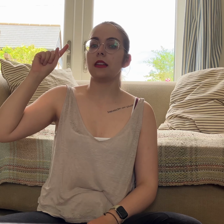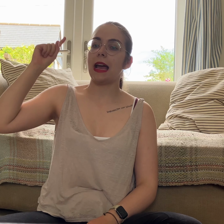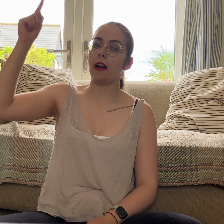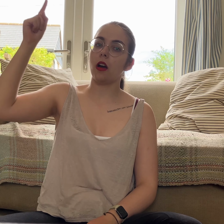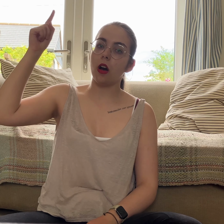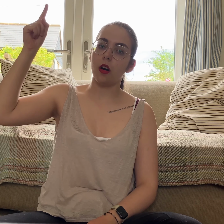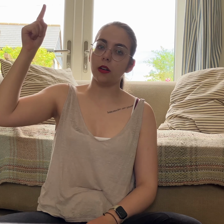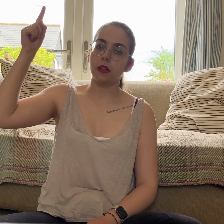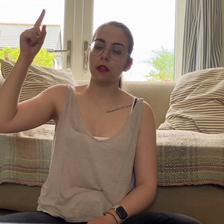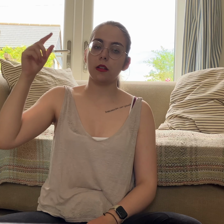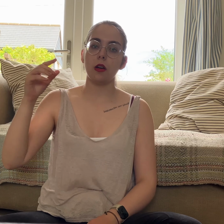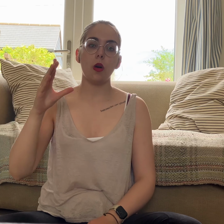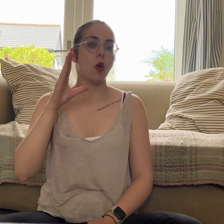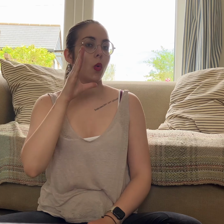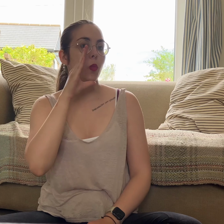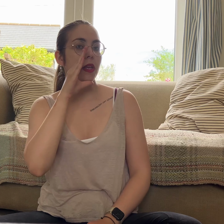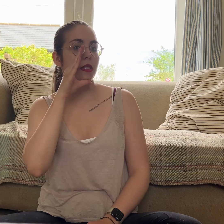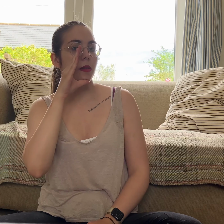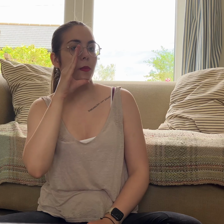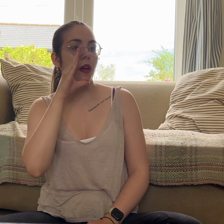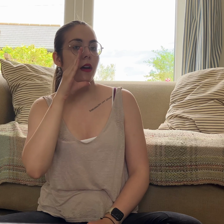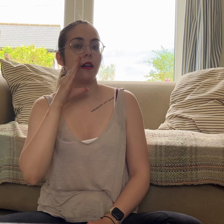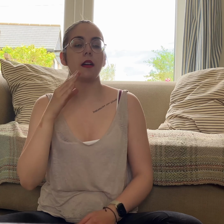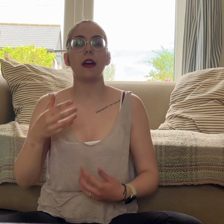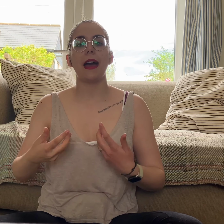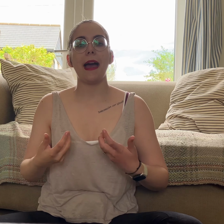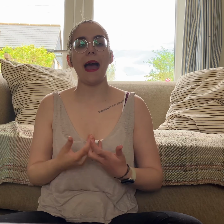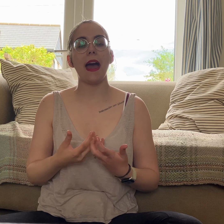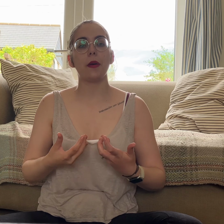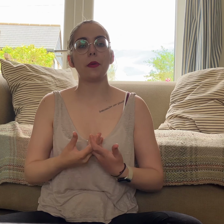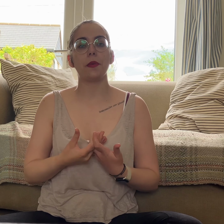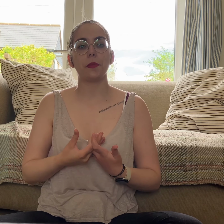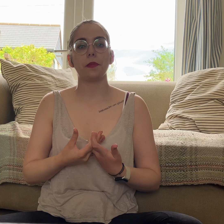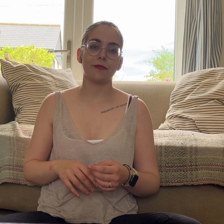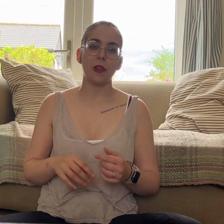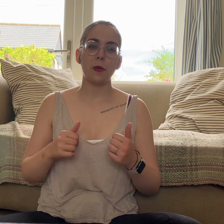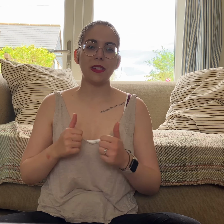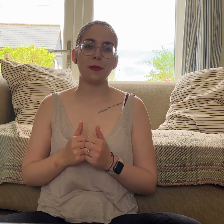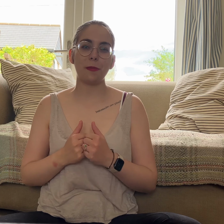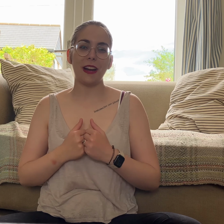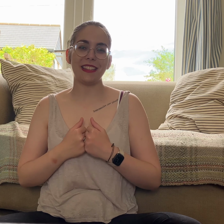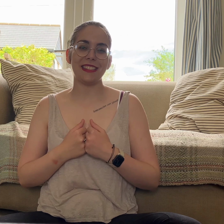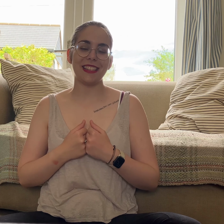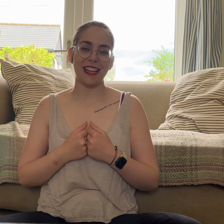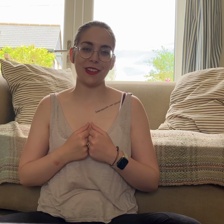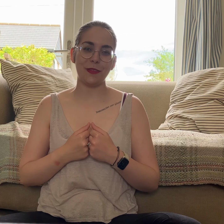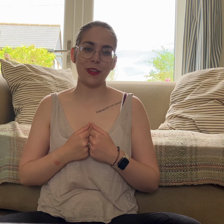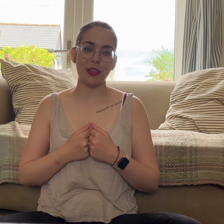"Let God whisper how". Why don't we practice the second verse?